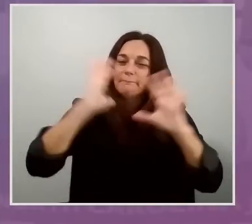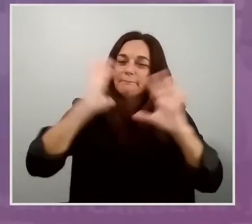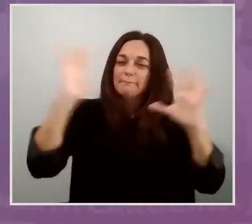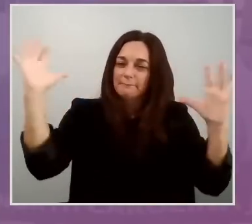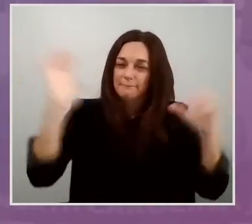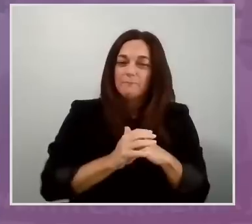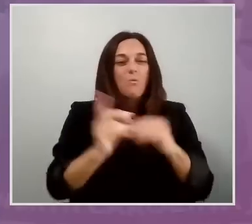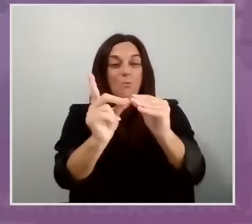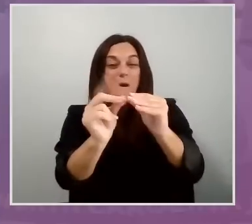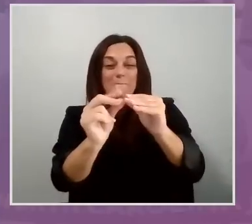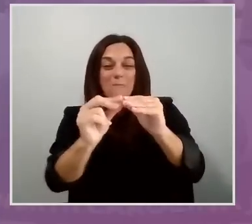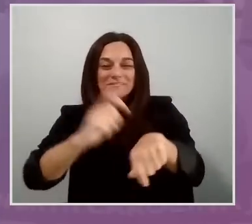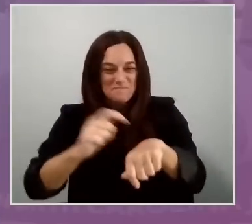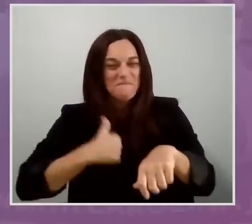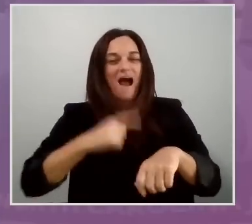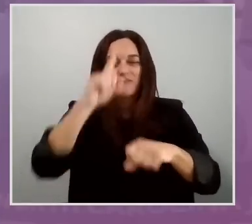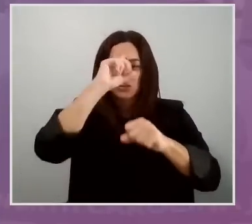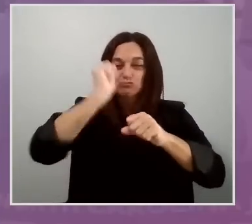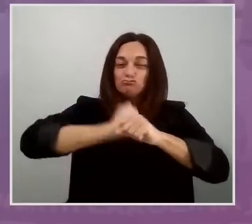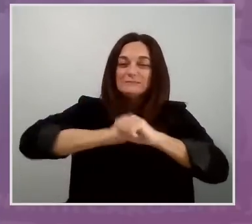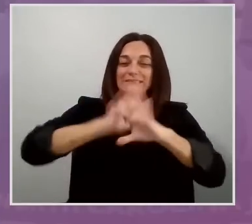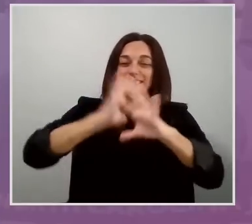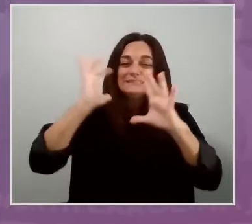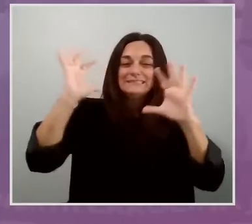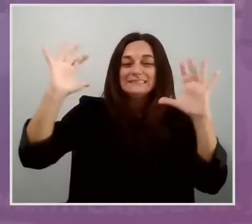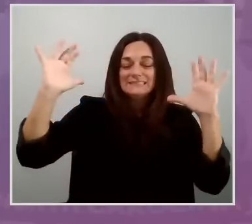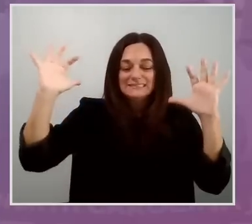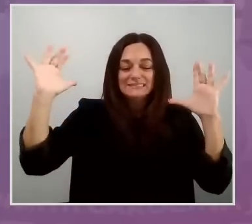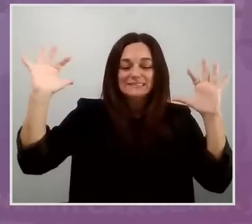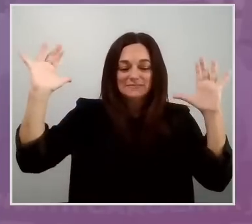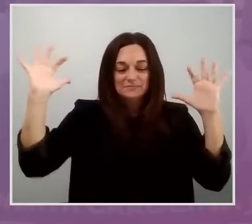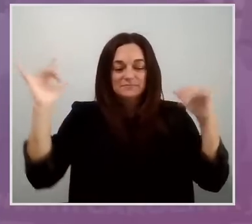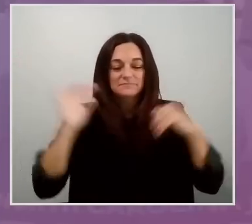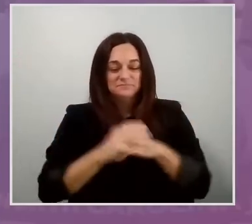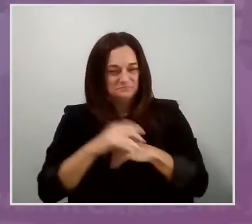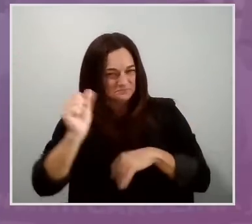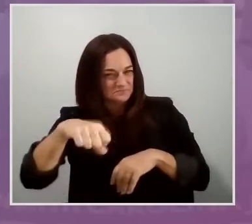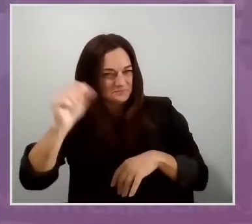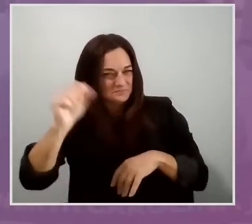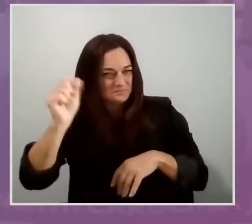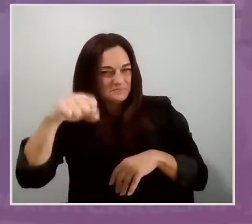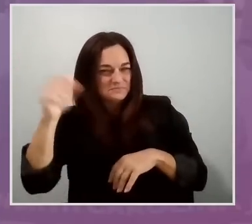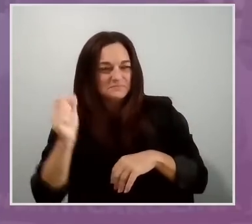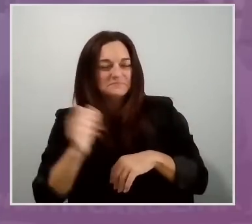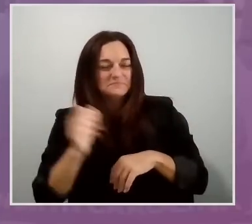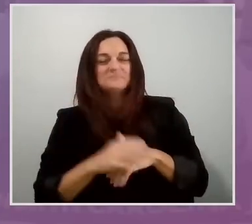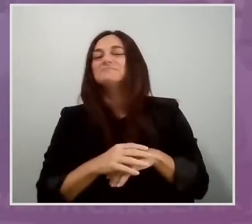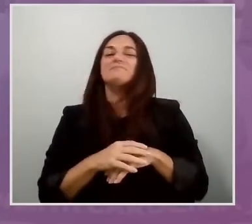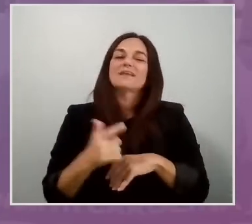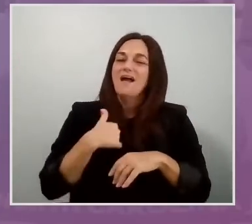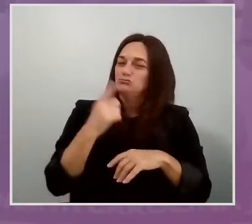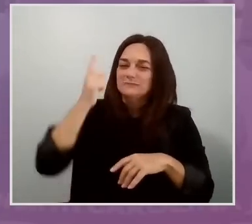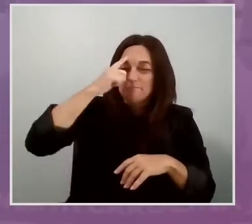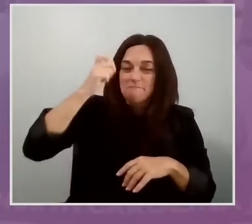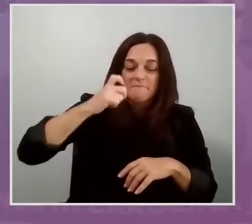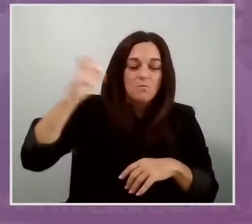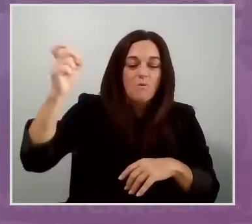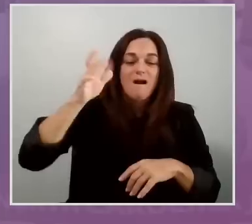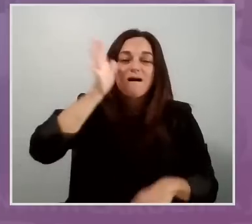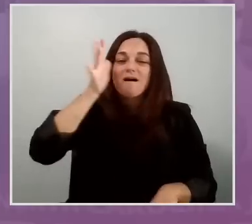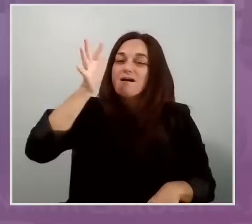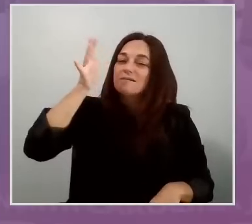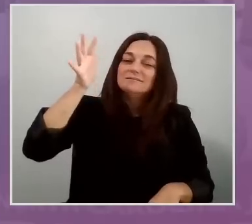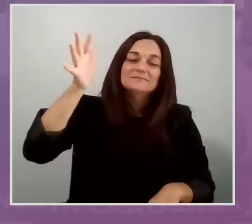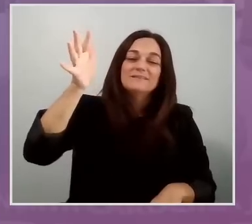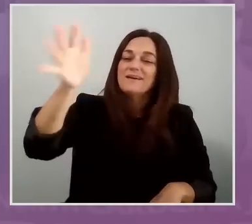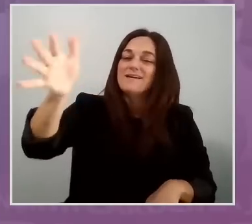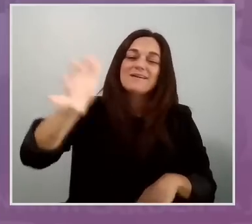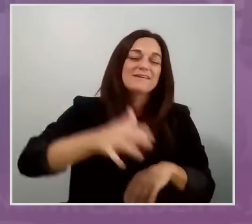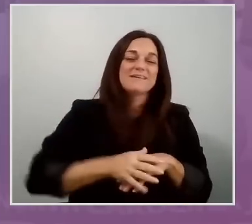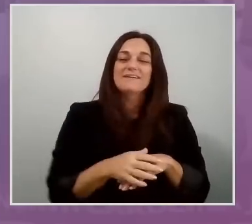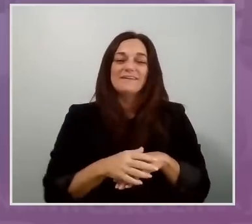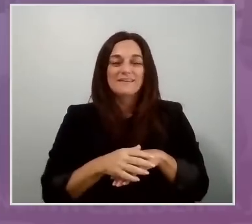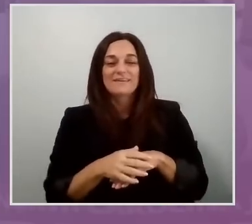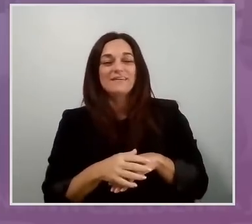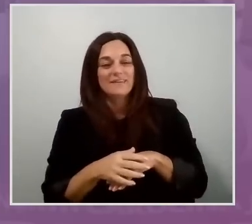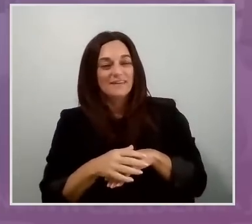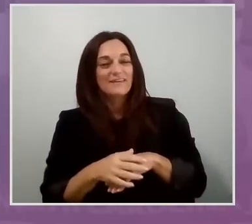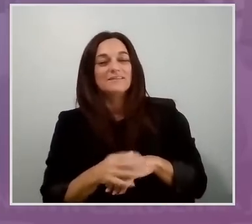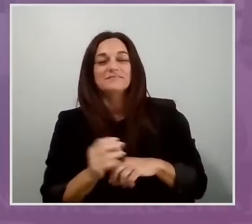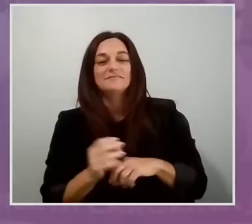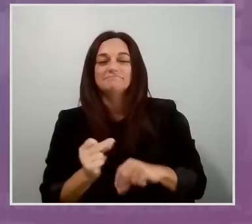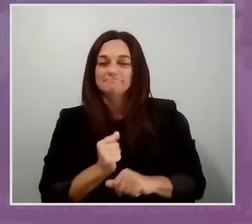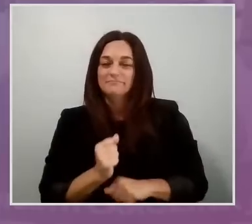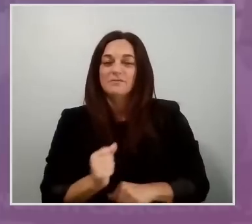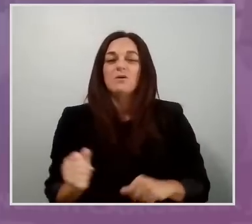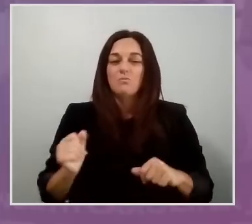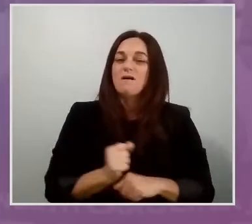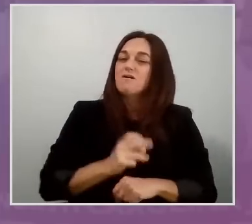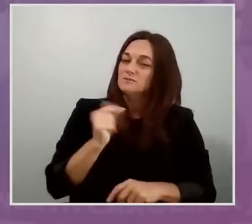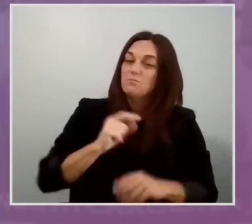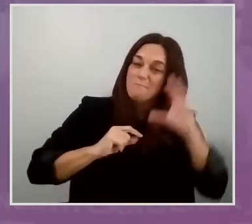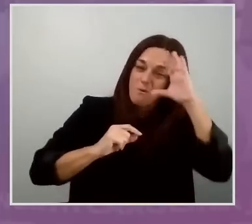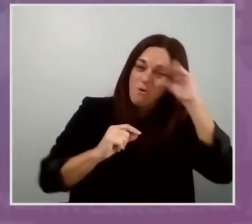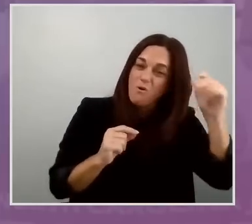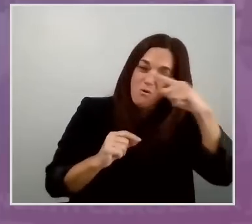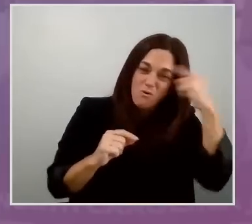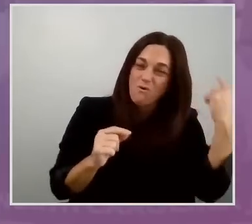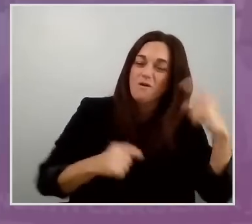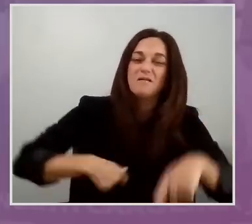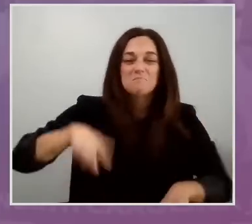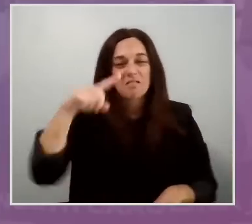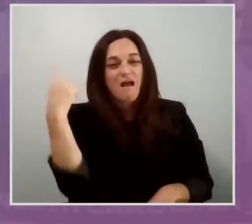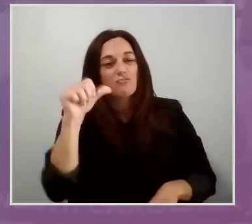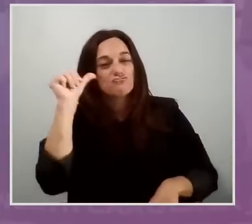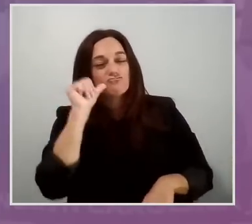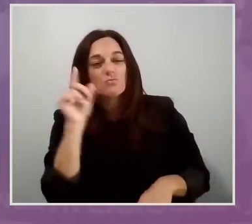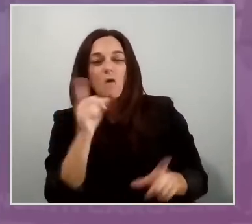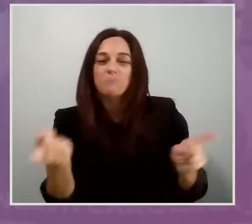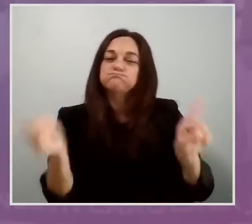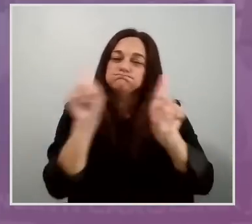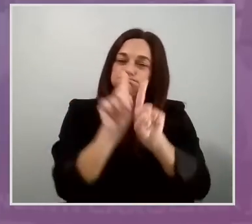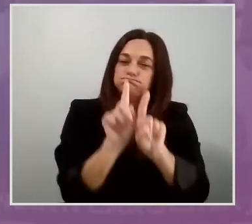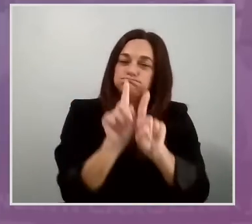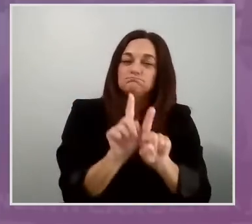'CAUSE I HAVE A DREAM